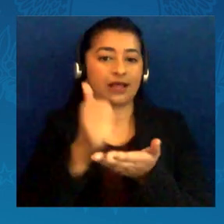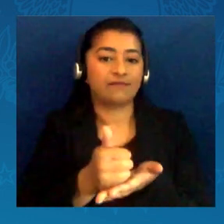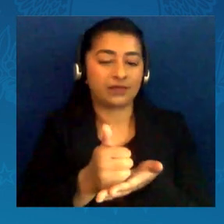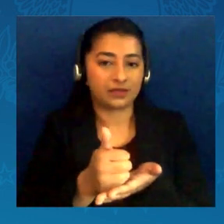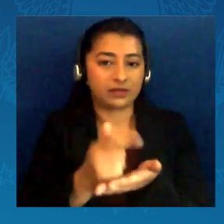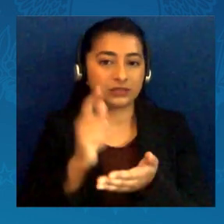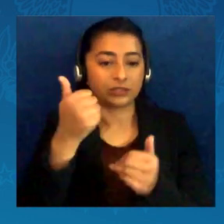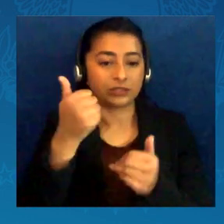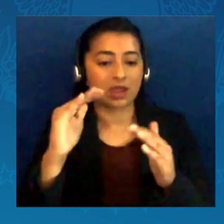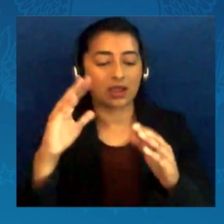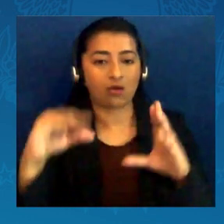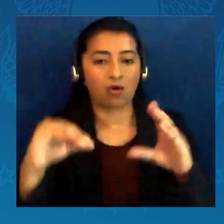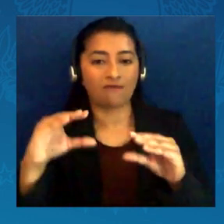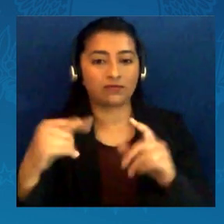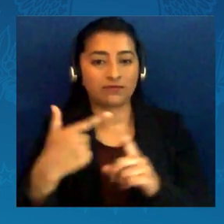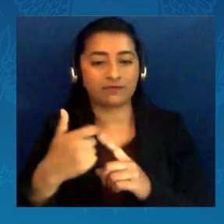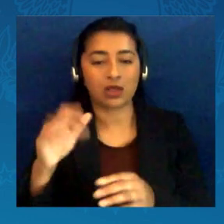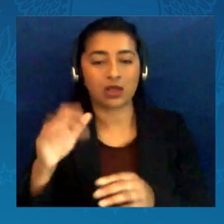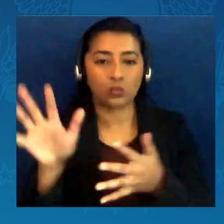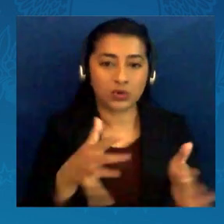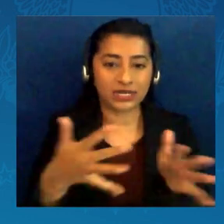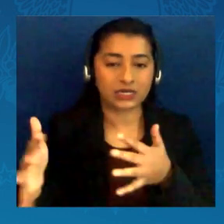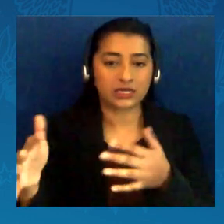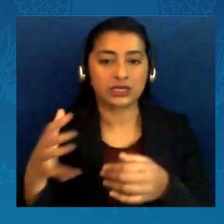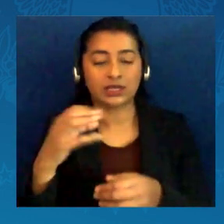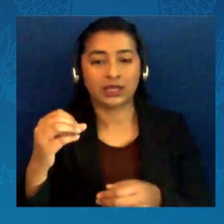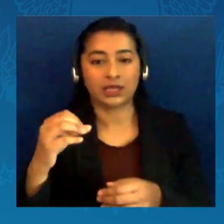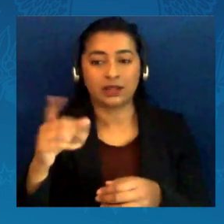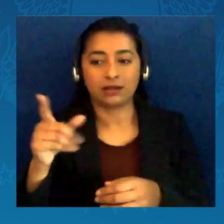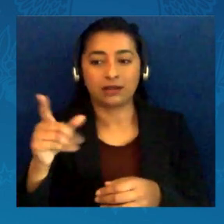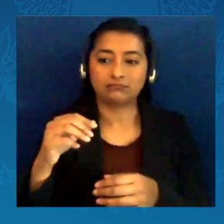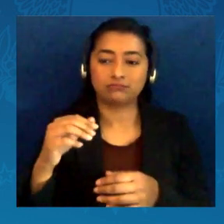and the construction of wind turbines to power offshore.